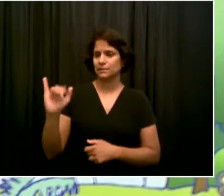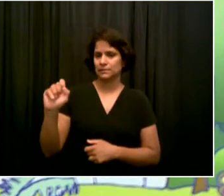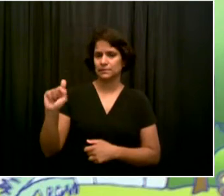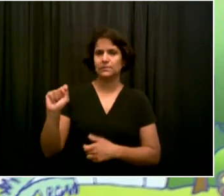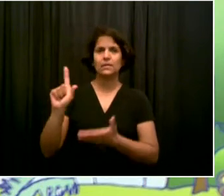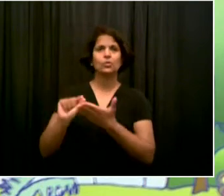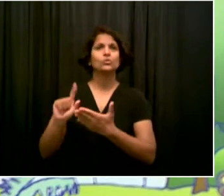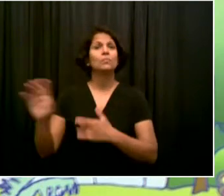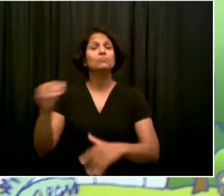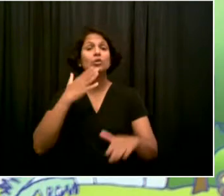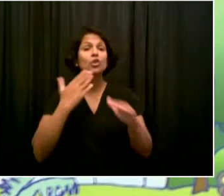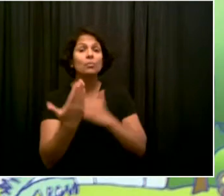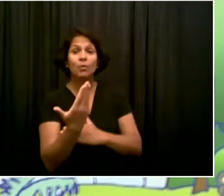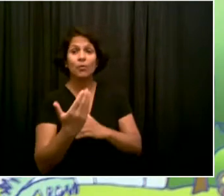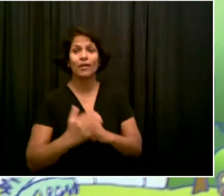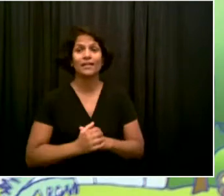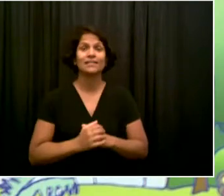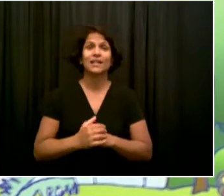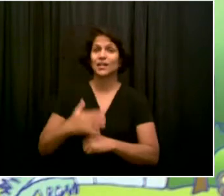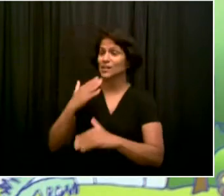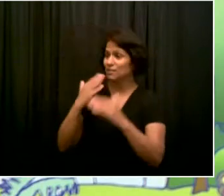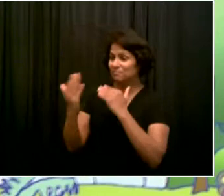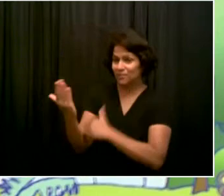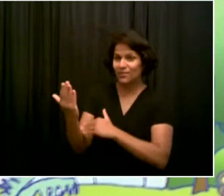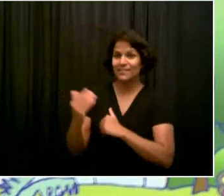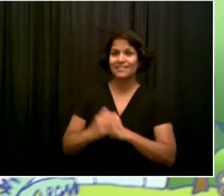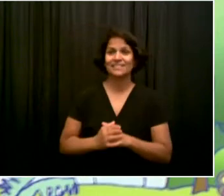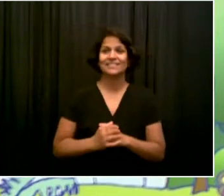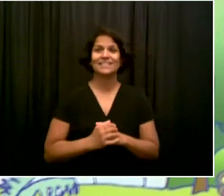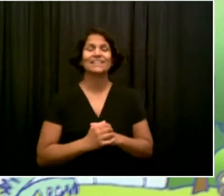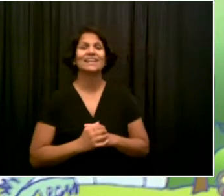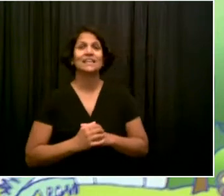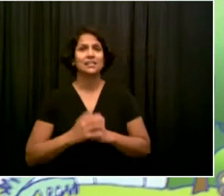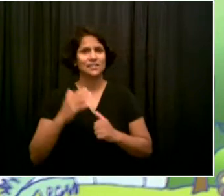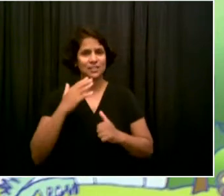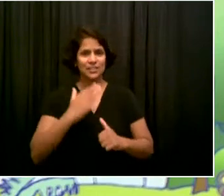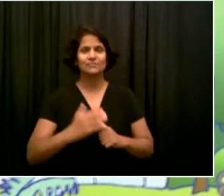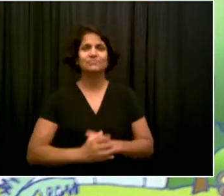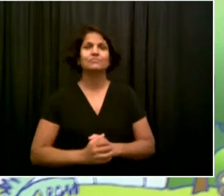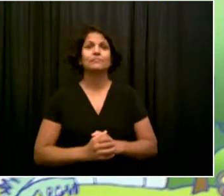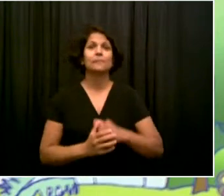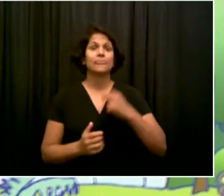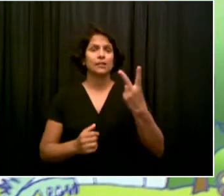ELIZABETH KIM FROM GOTHAMIST .